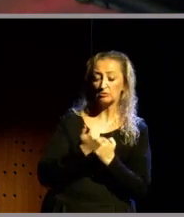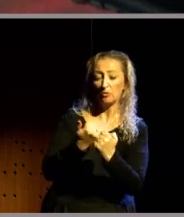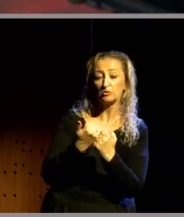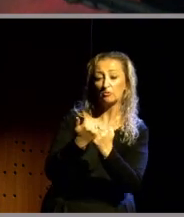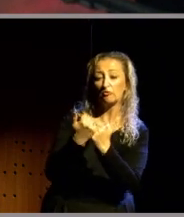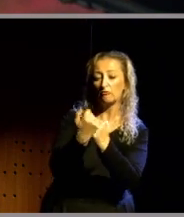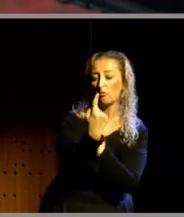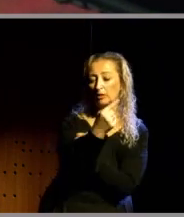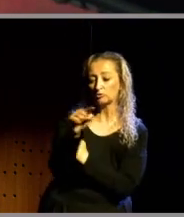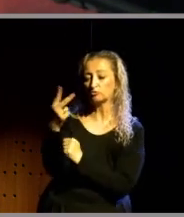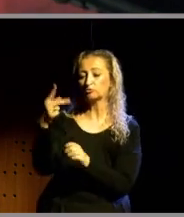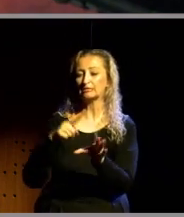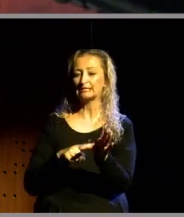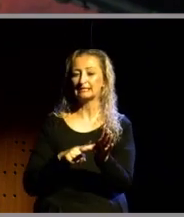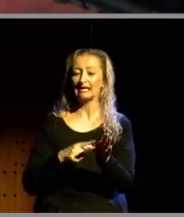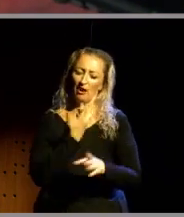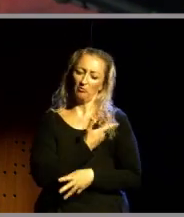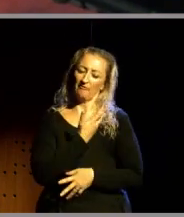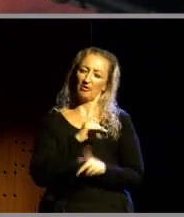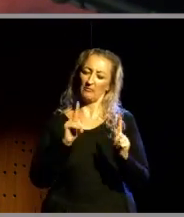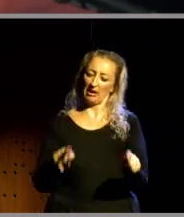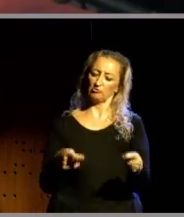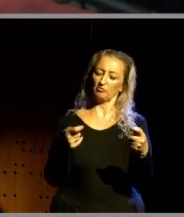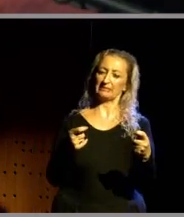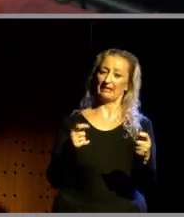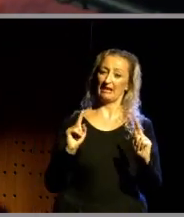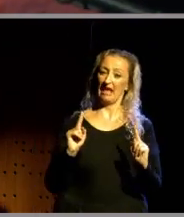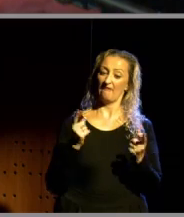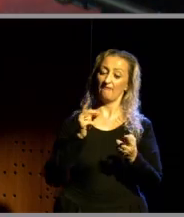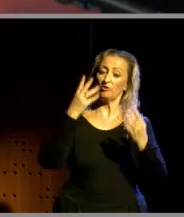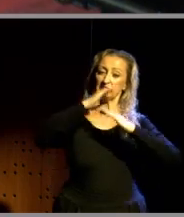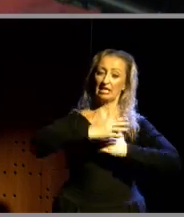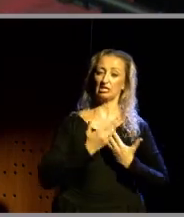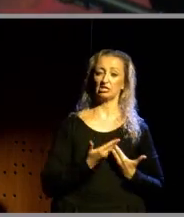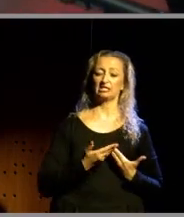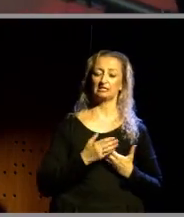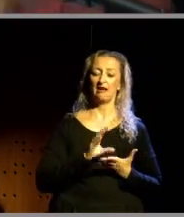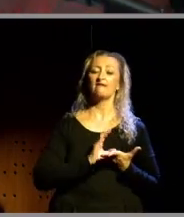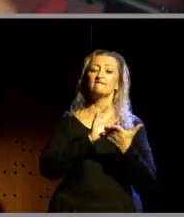And we are very proud to present the First Nations Fellowship to Brenda Gifford. (VIDEO PLAYS)